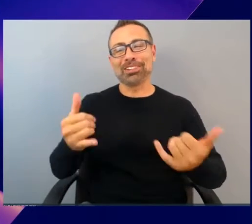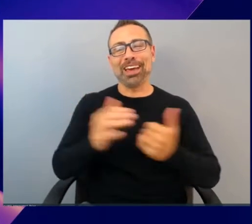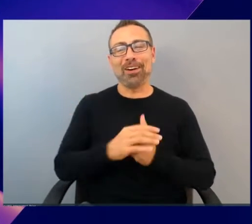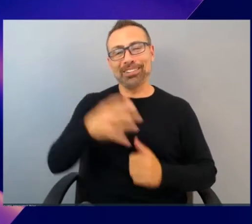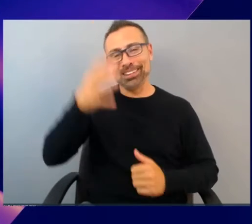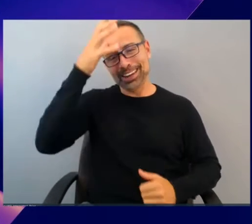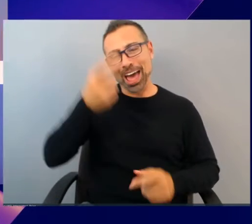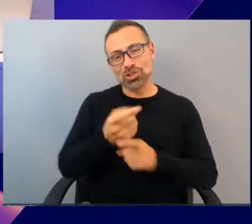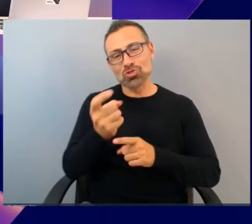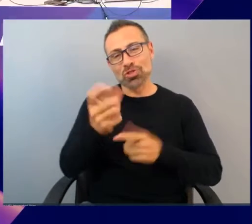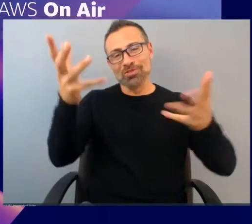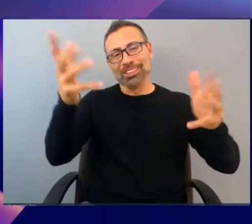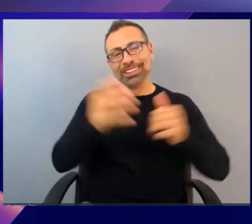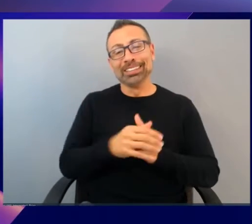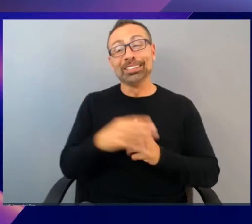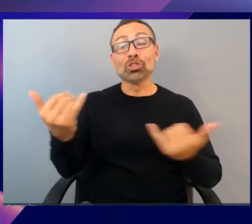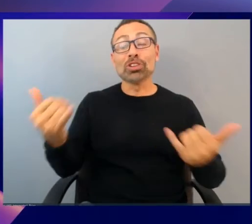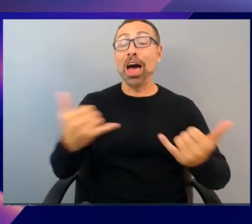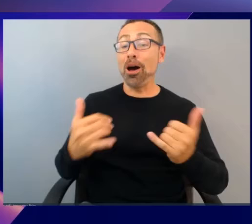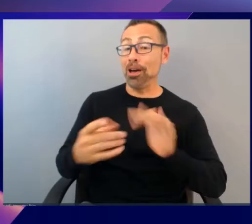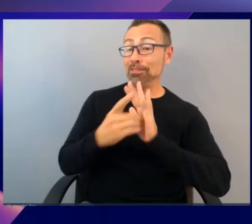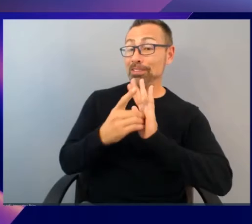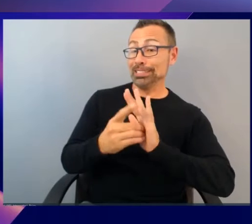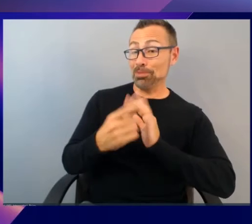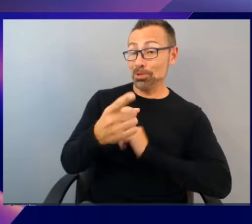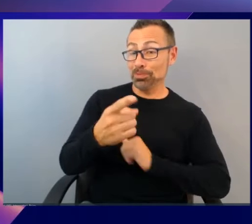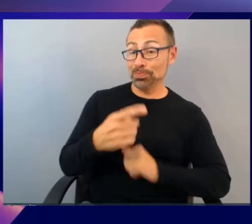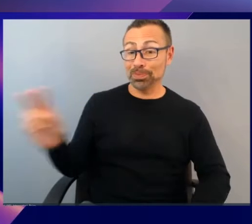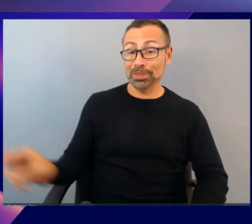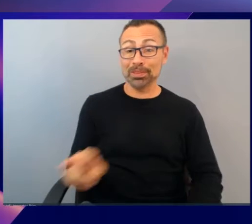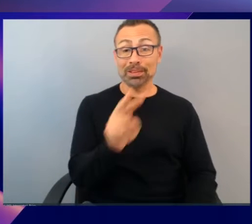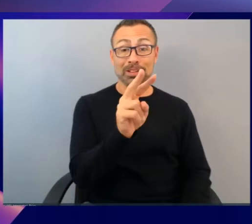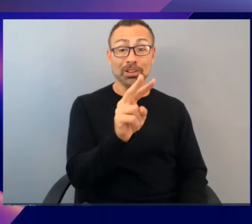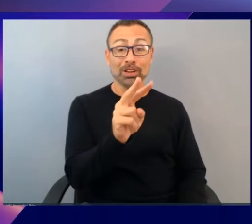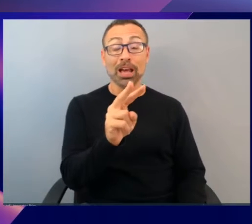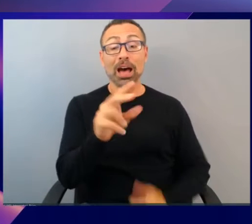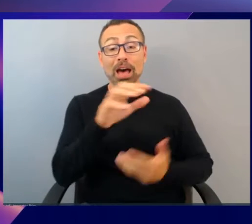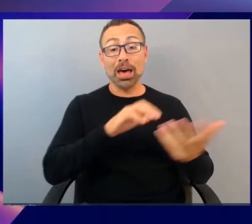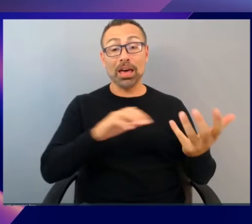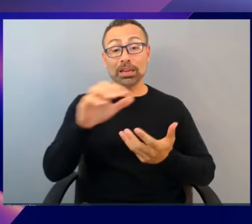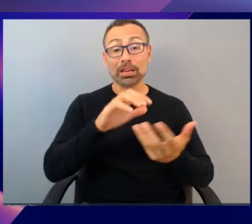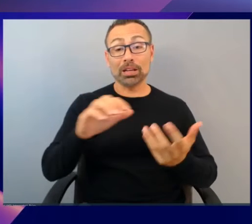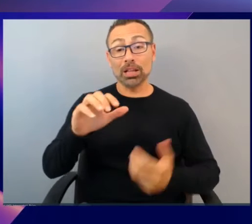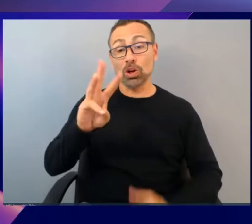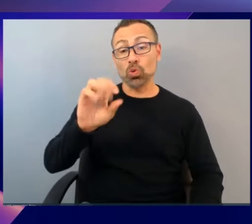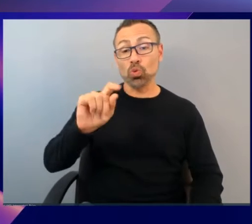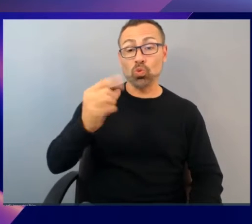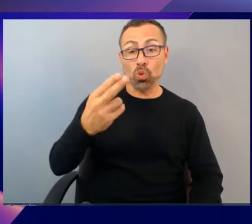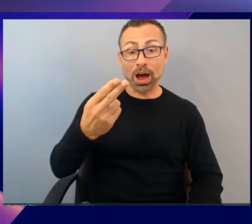So I'm gonna move over to CloudWatch, Athena, and GuardDuty. Nice. - And with the demo today,